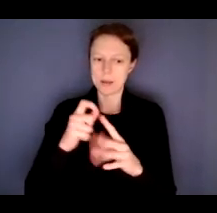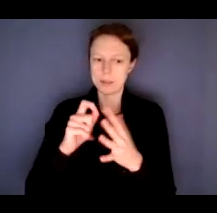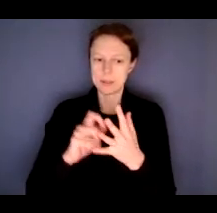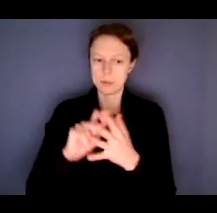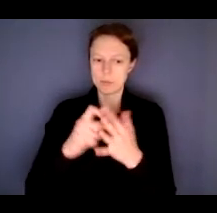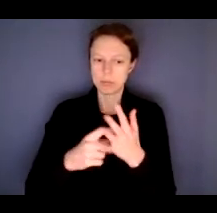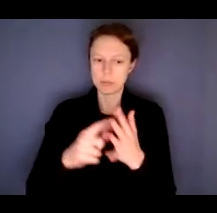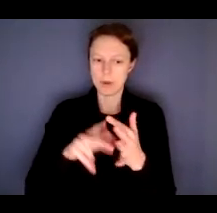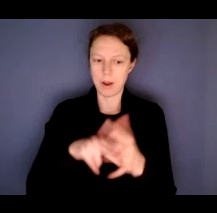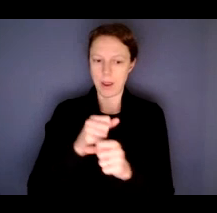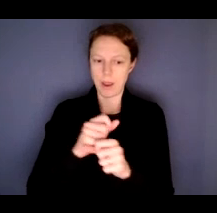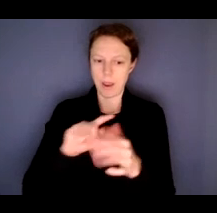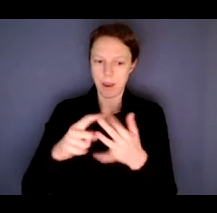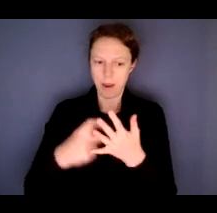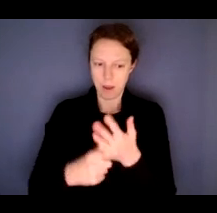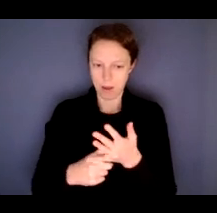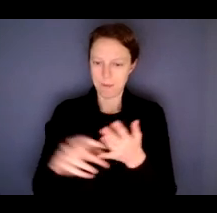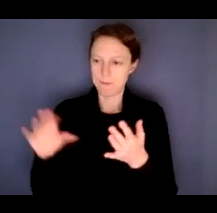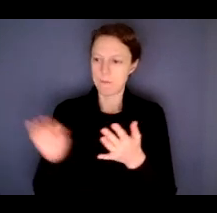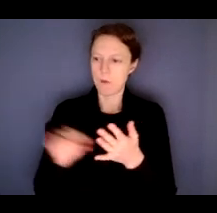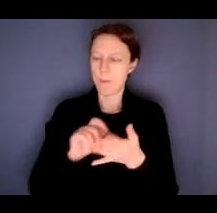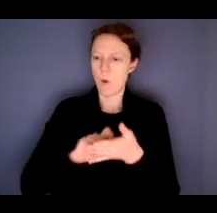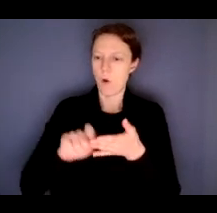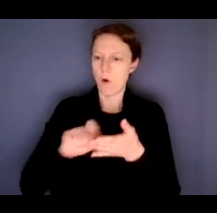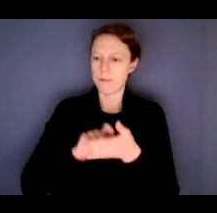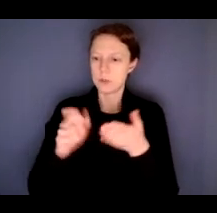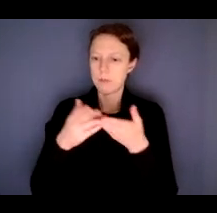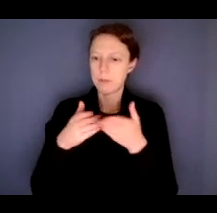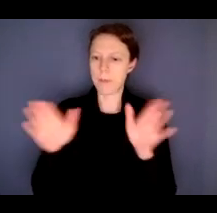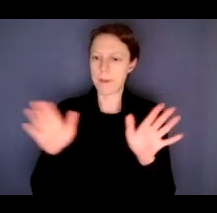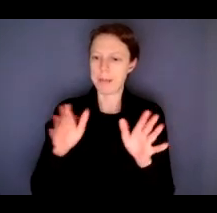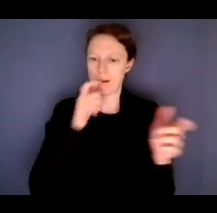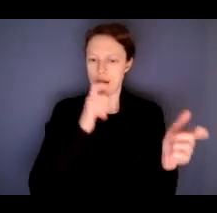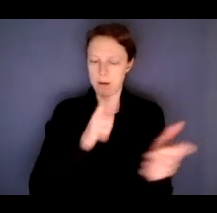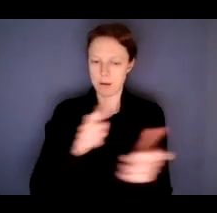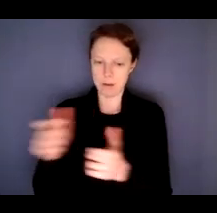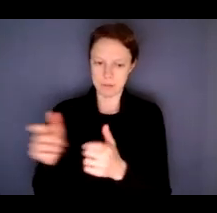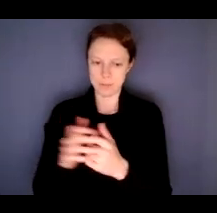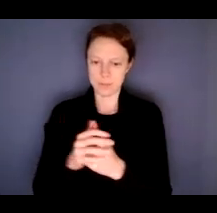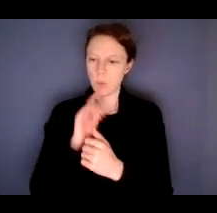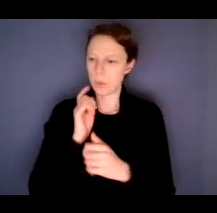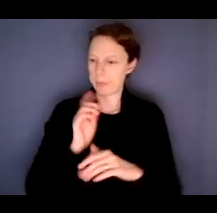of the Public Guardian and will be here to answer some of your questions at the end of our slide.